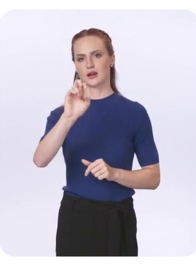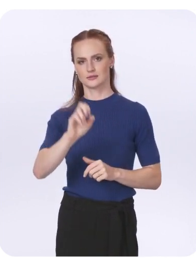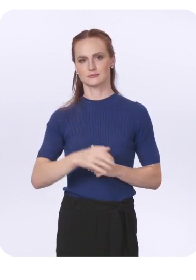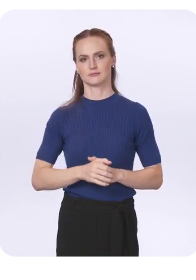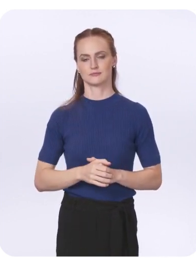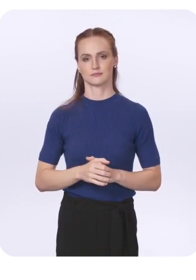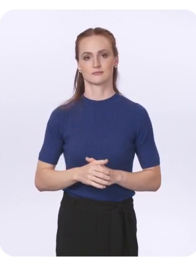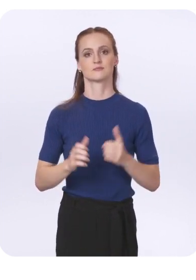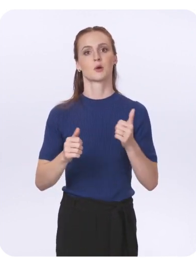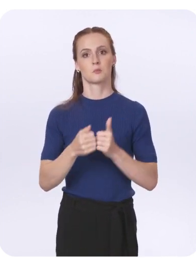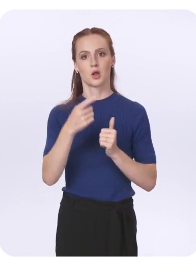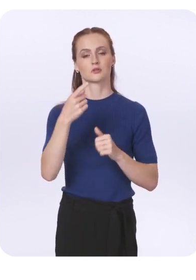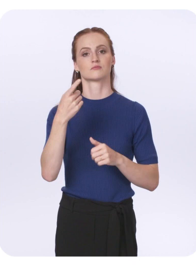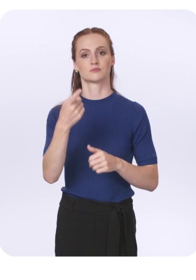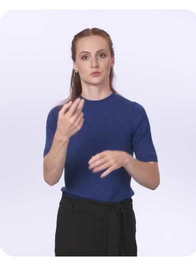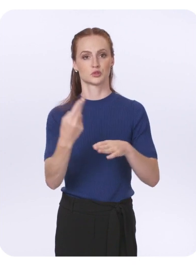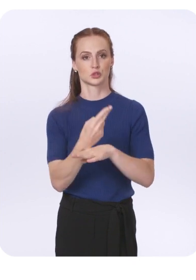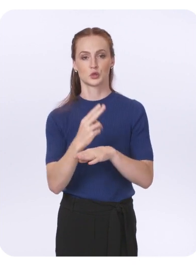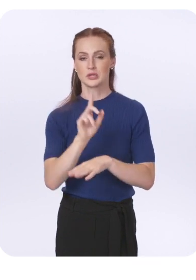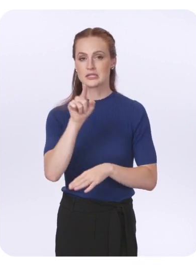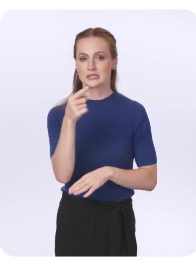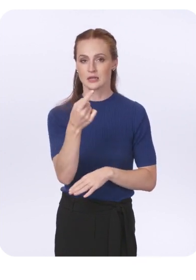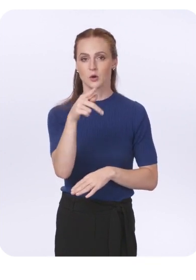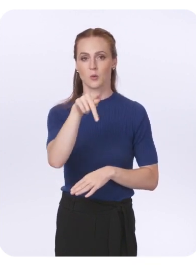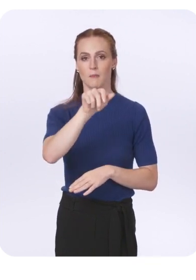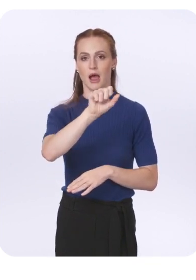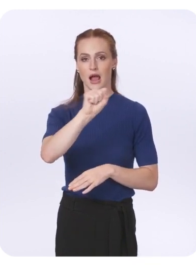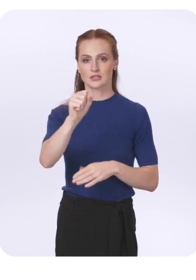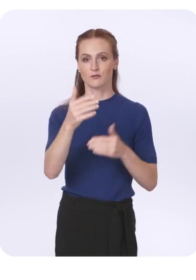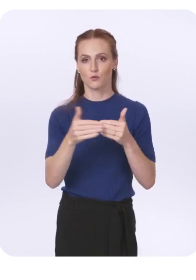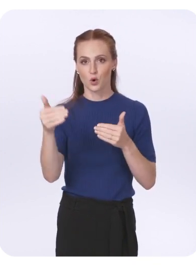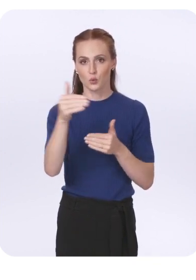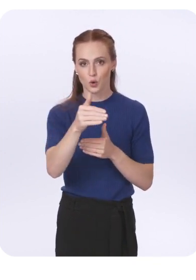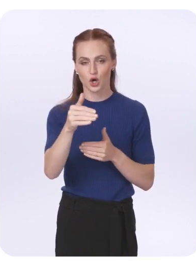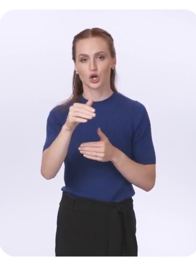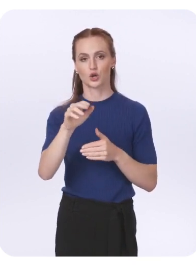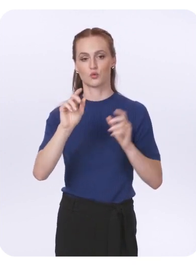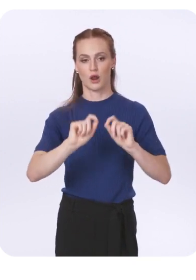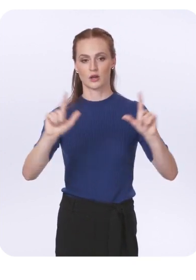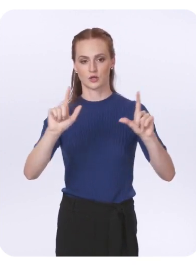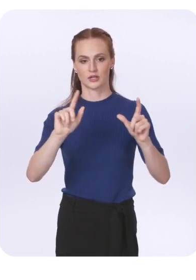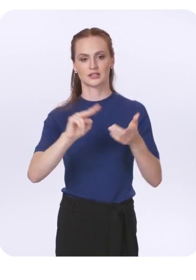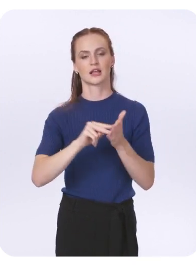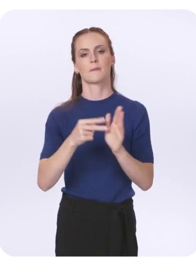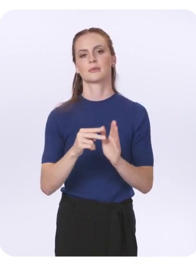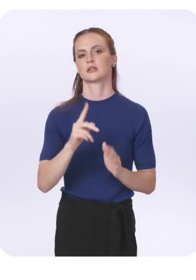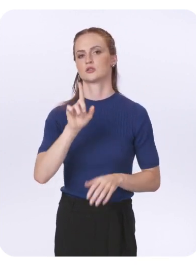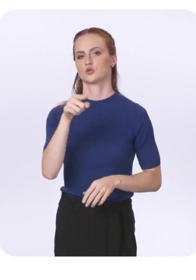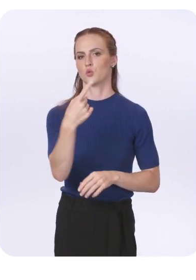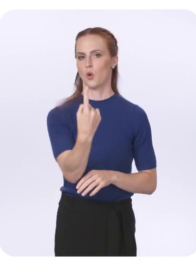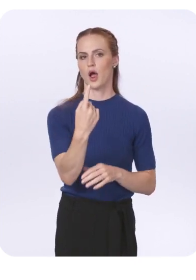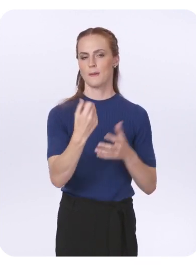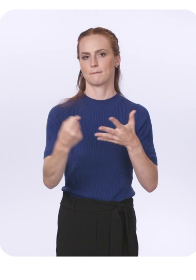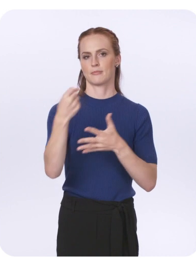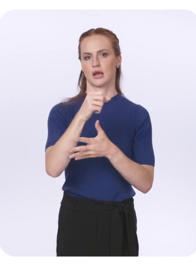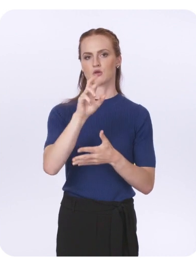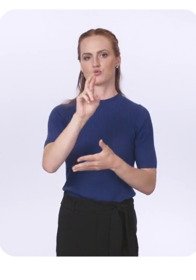most notably to use single pass forward rendering. In this context, single pass means one main render pass